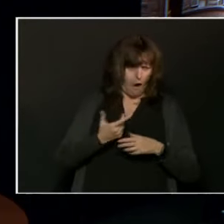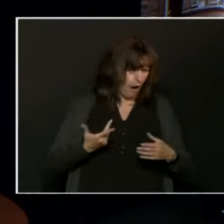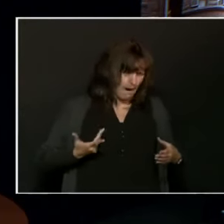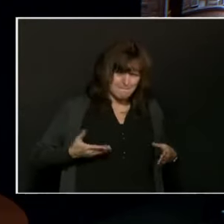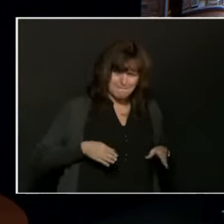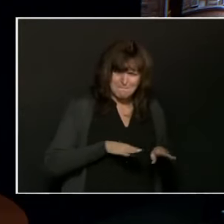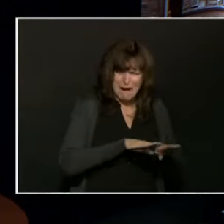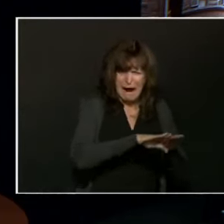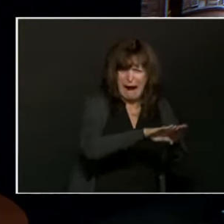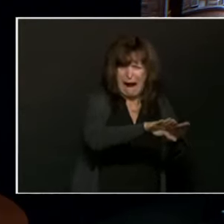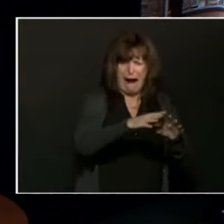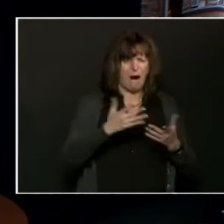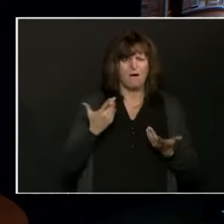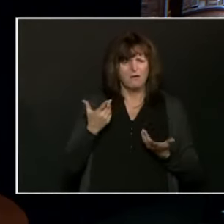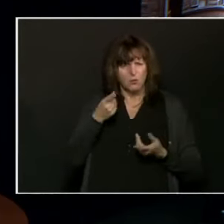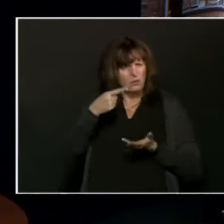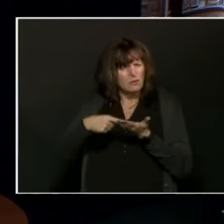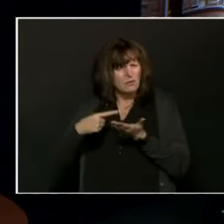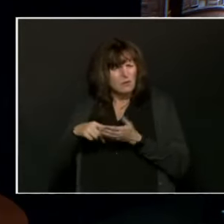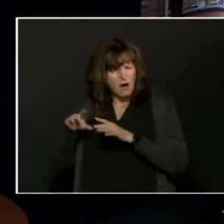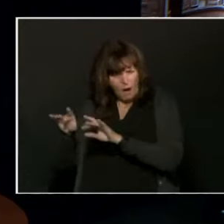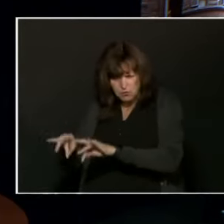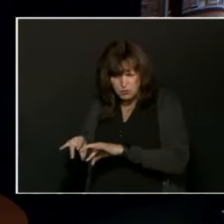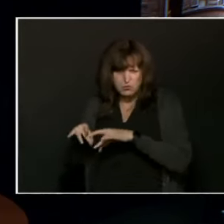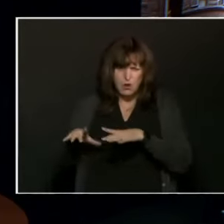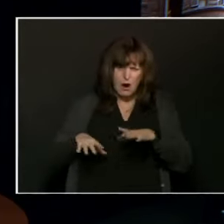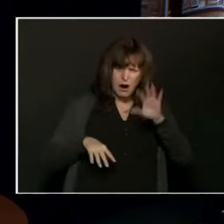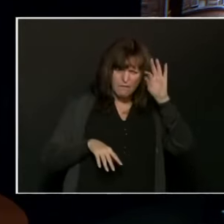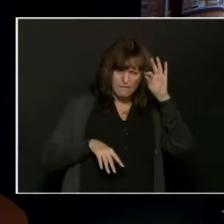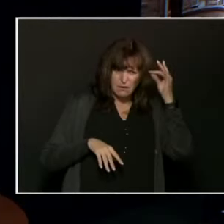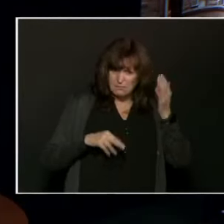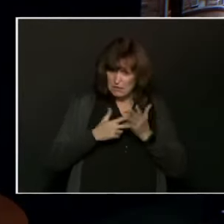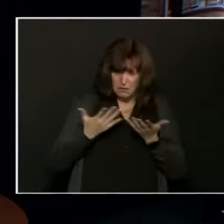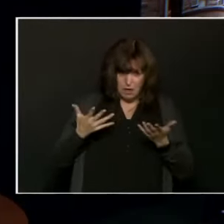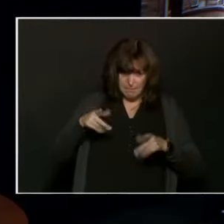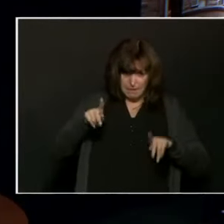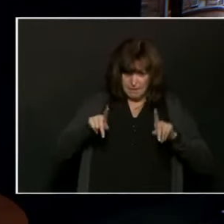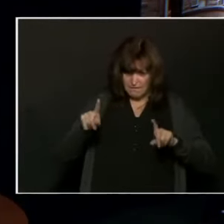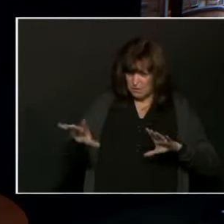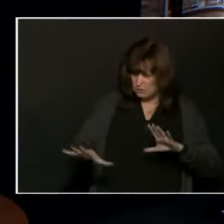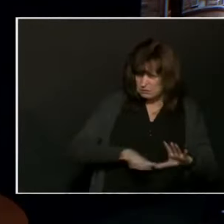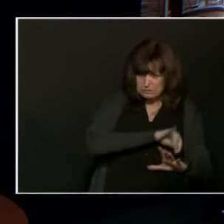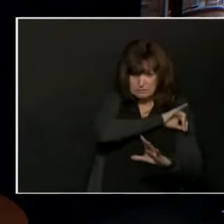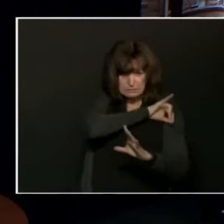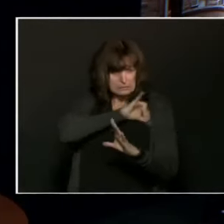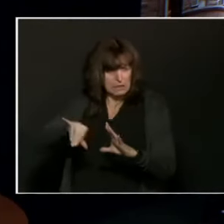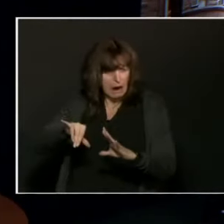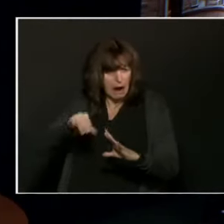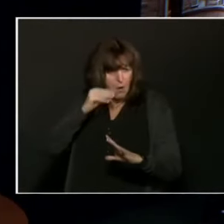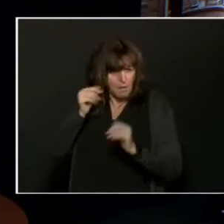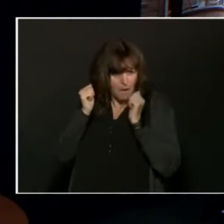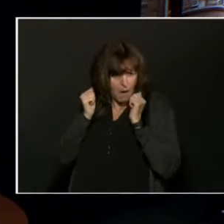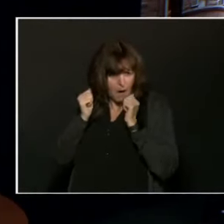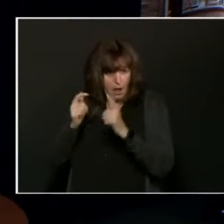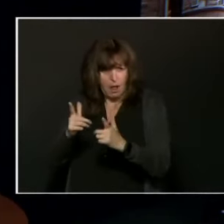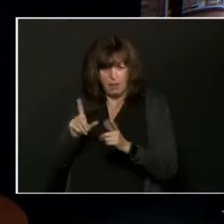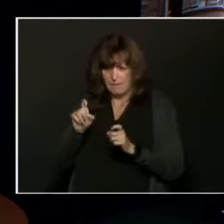SO-CALLED HARD LOCKDOWN. YOU COMPARE IT IN THE MODELLING